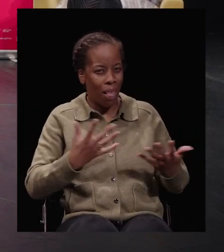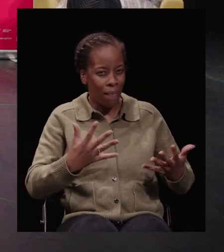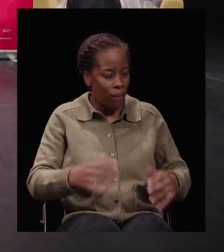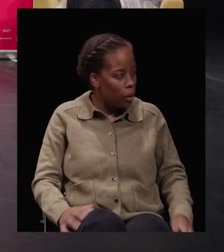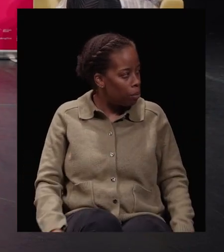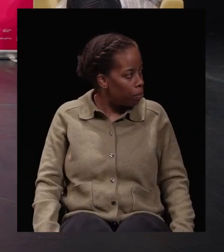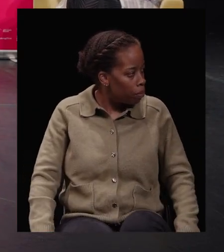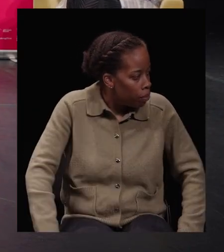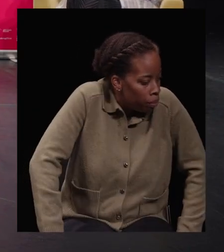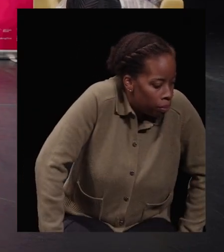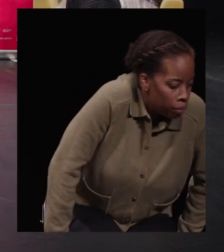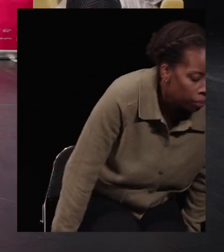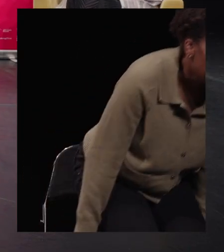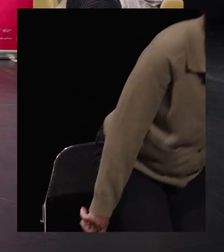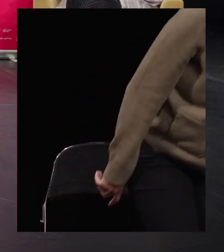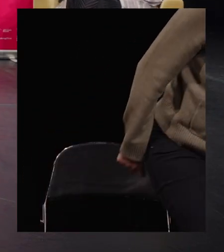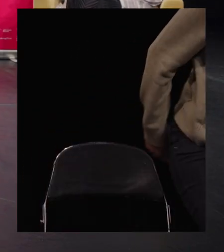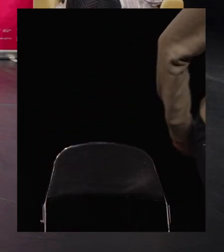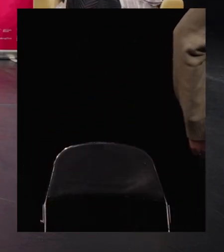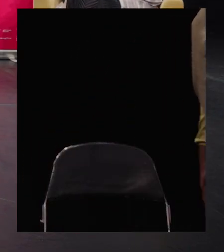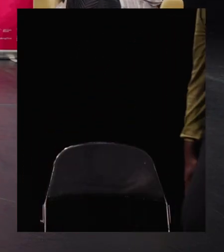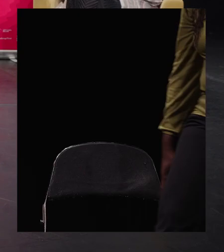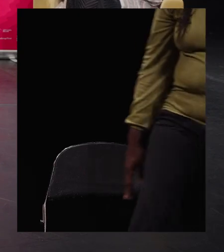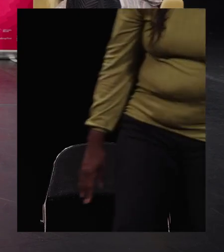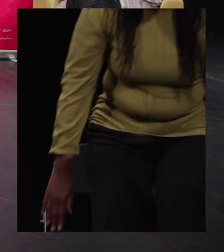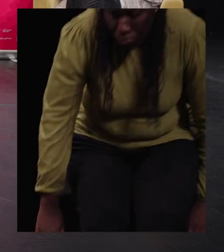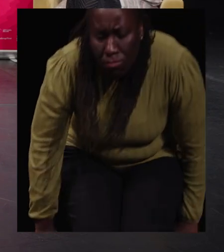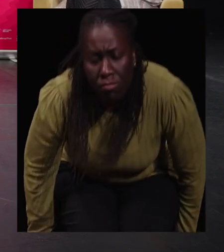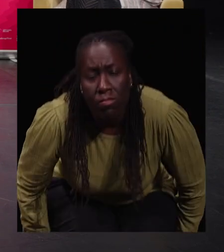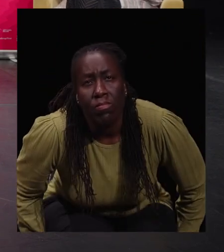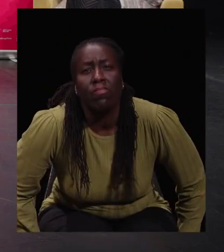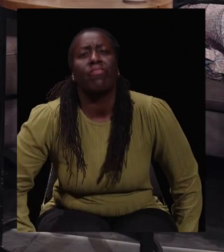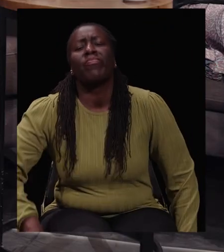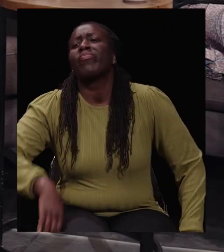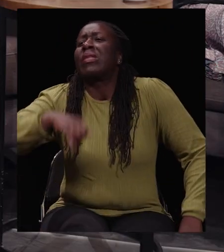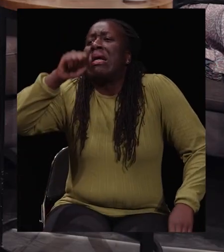Structural issues that do keep the majority of people from sharing these, but in terms of the way you might see it